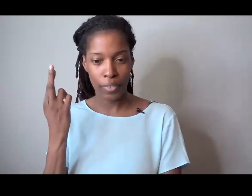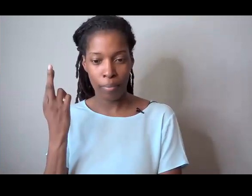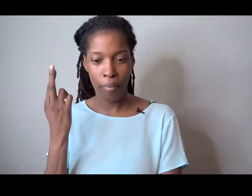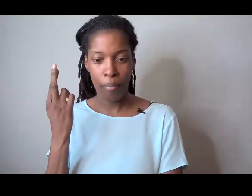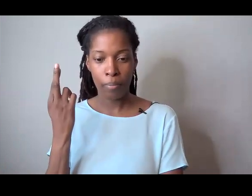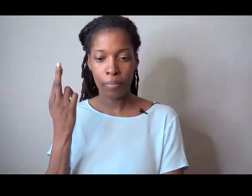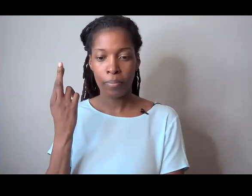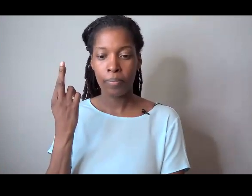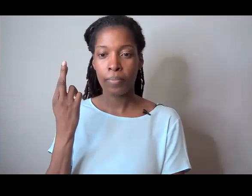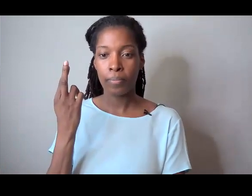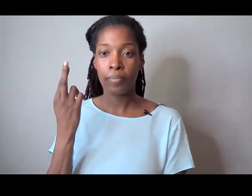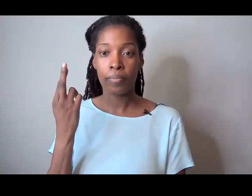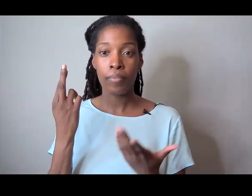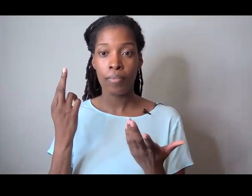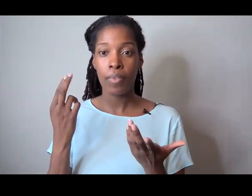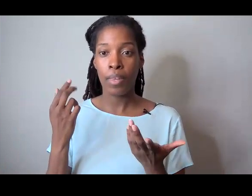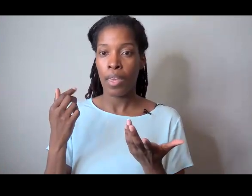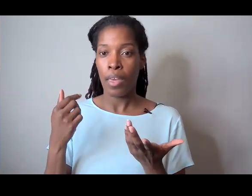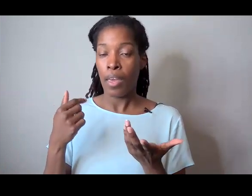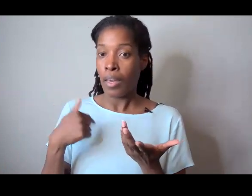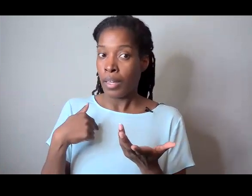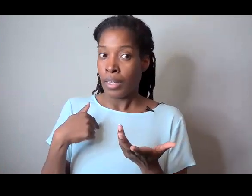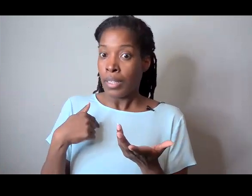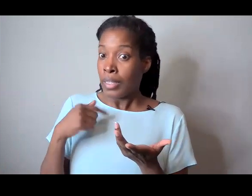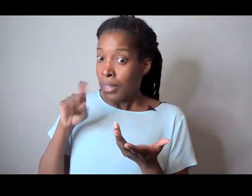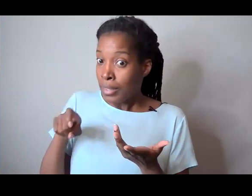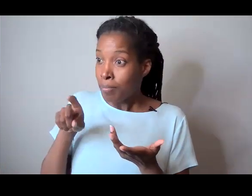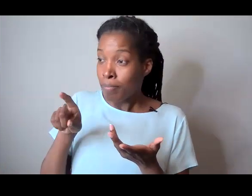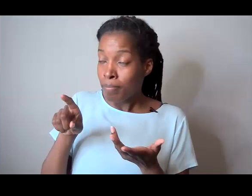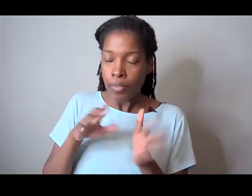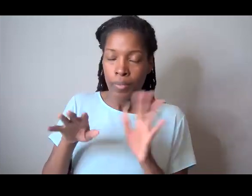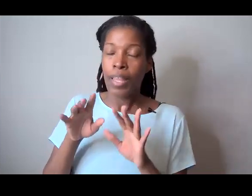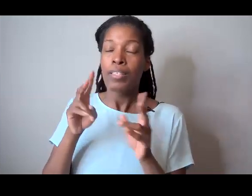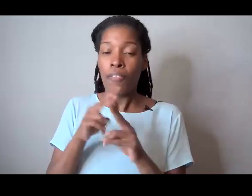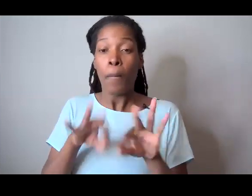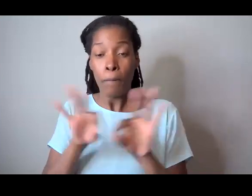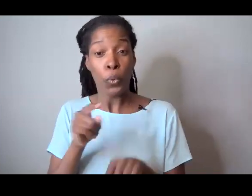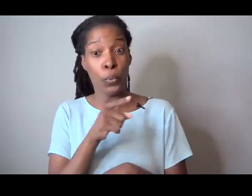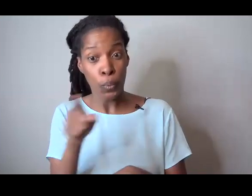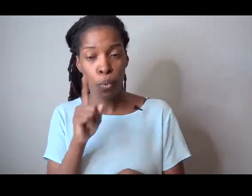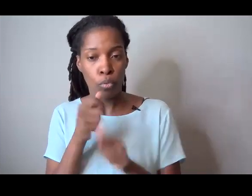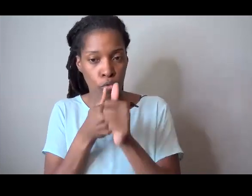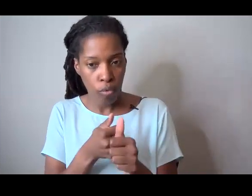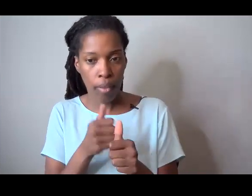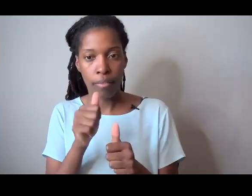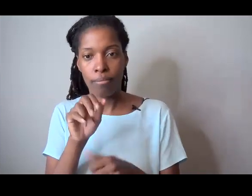Not only is it important to track those details for the sake of, um, knowing whether, you know,